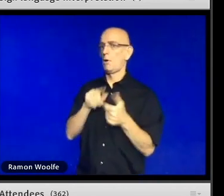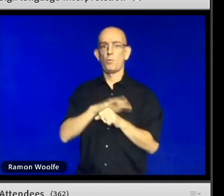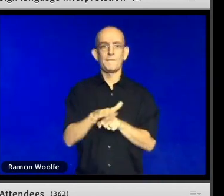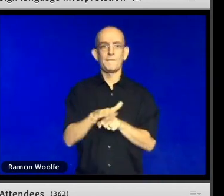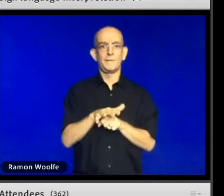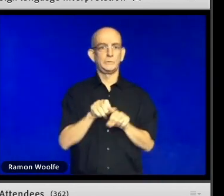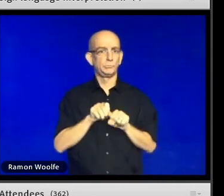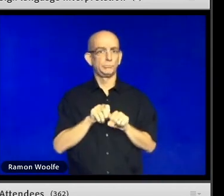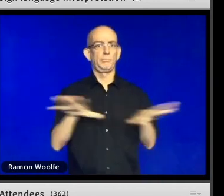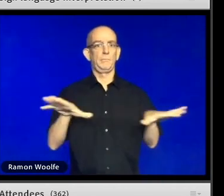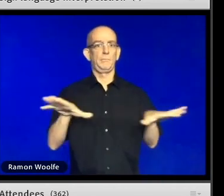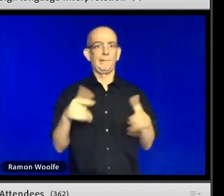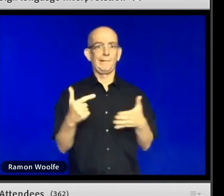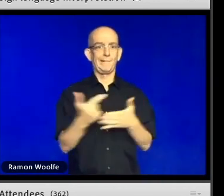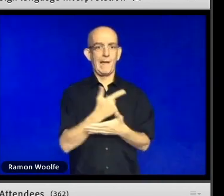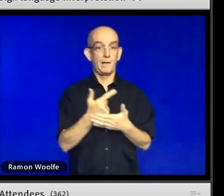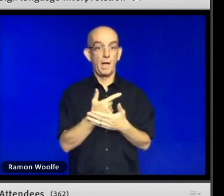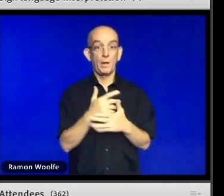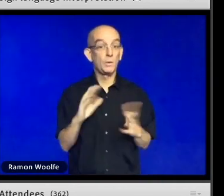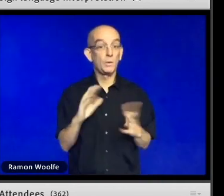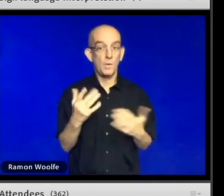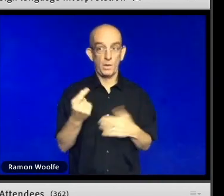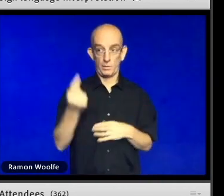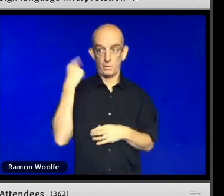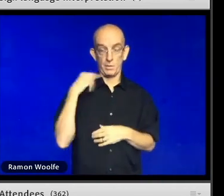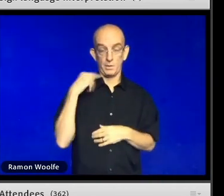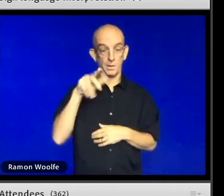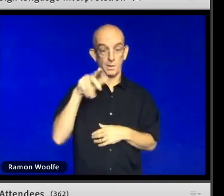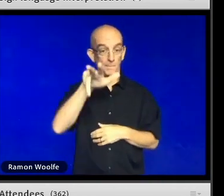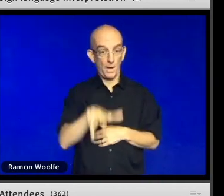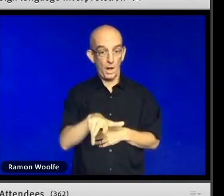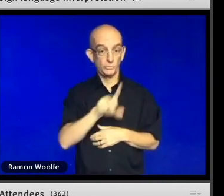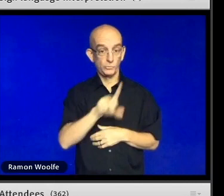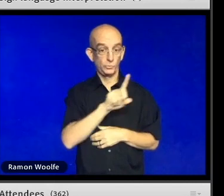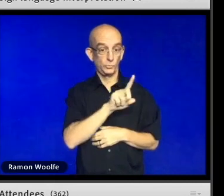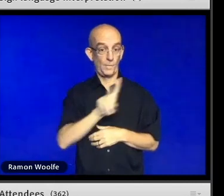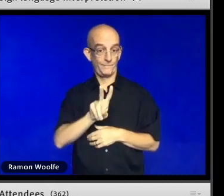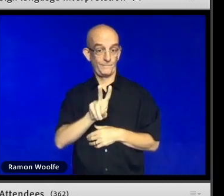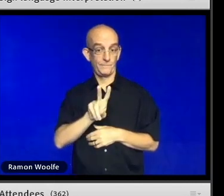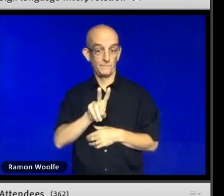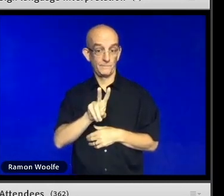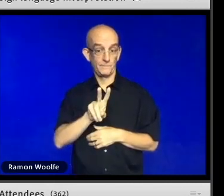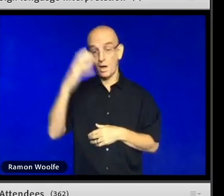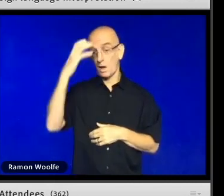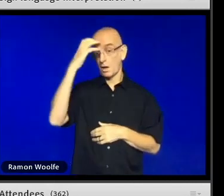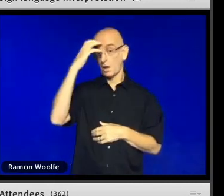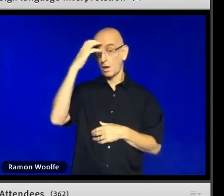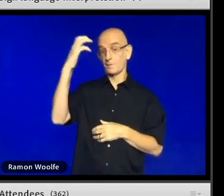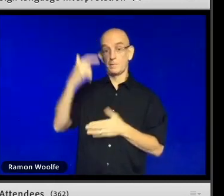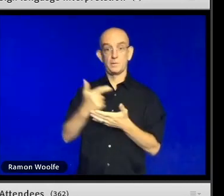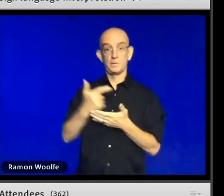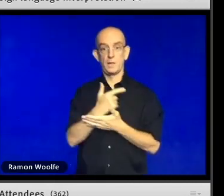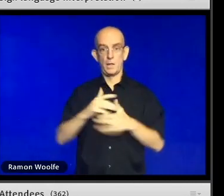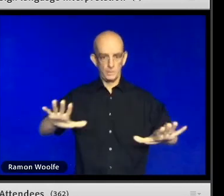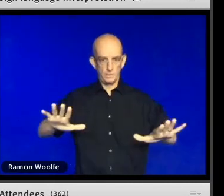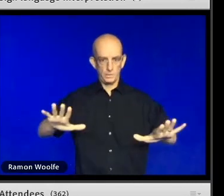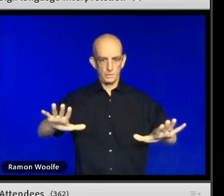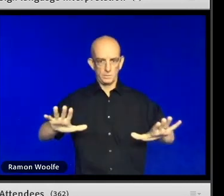very broadly and content of the key messages document of how in a broader